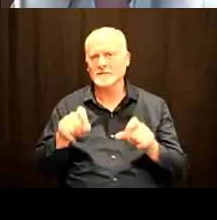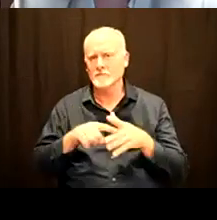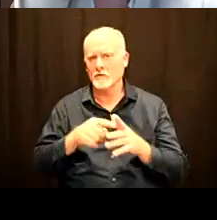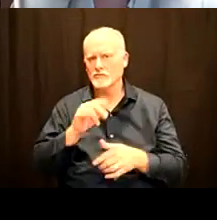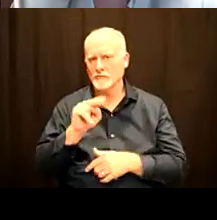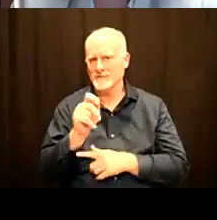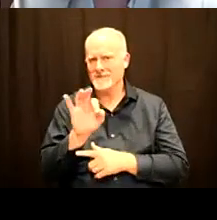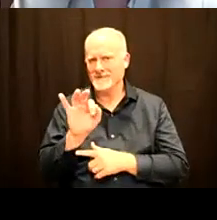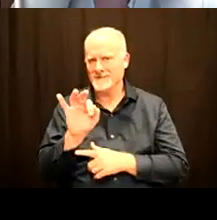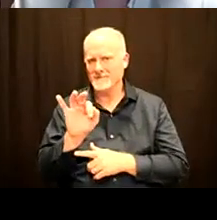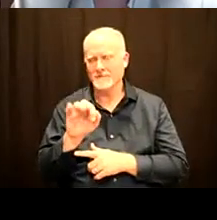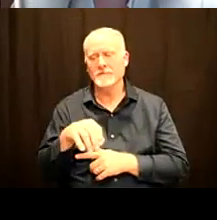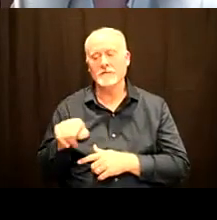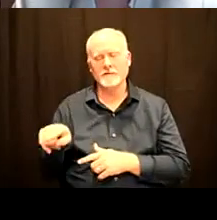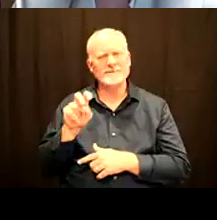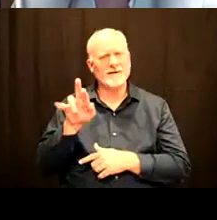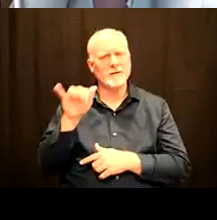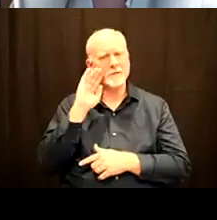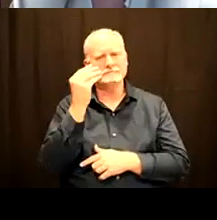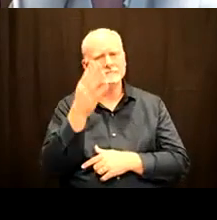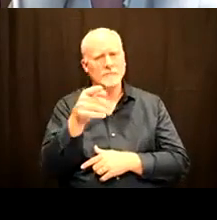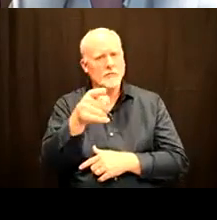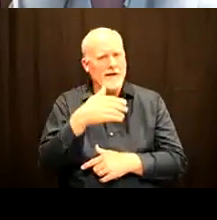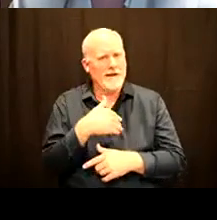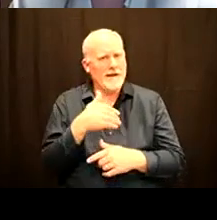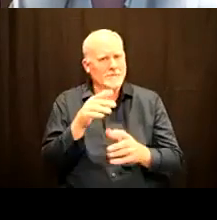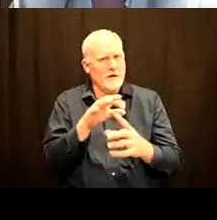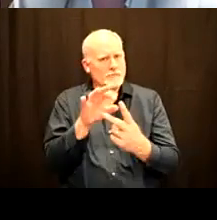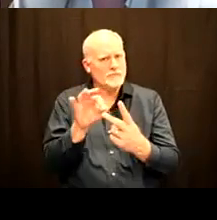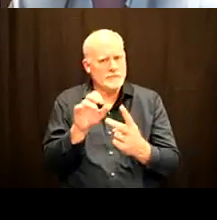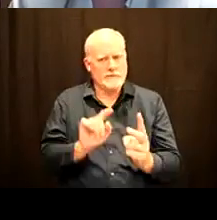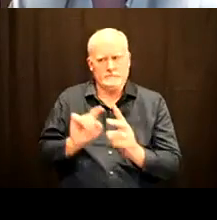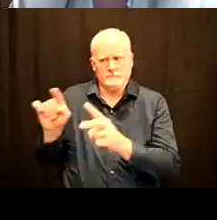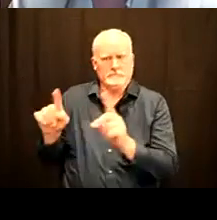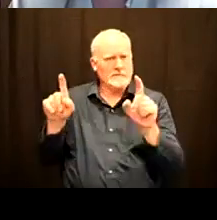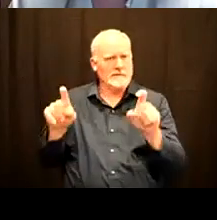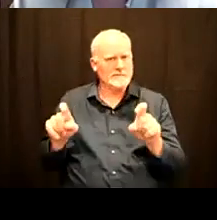from verily notifying you that you have the opportunity to test the email will contain